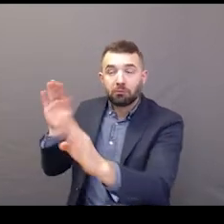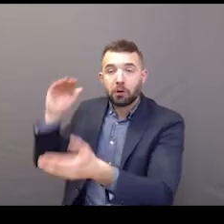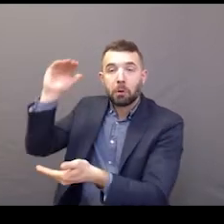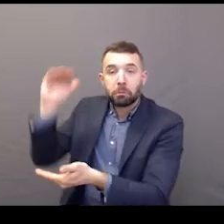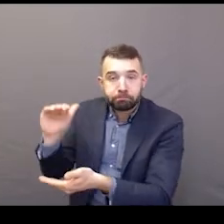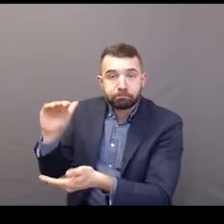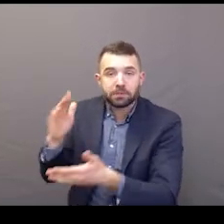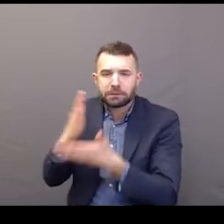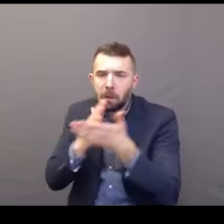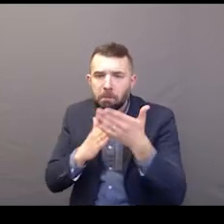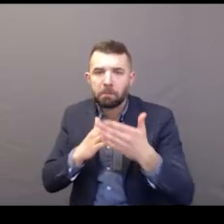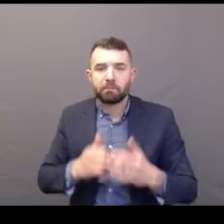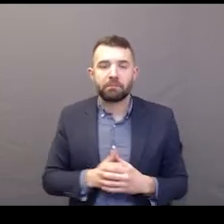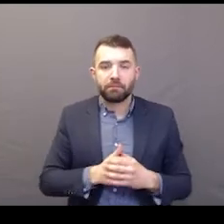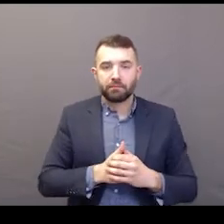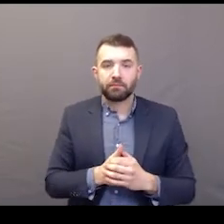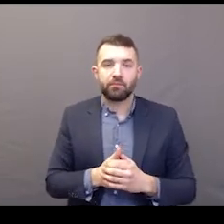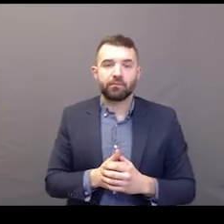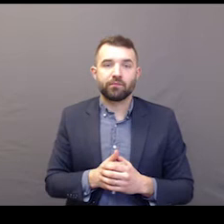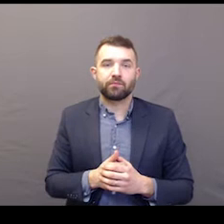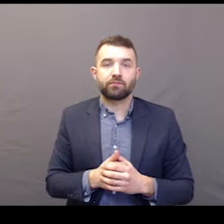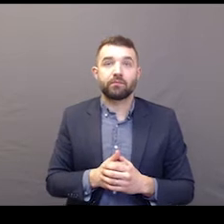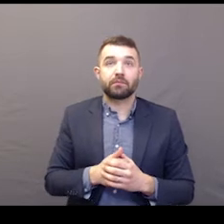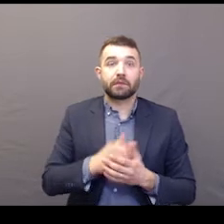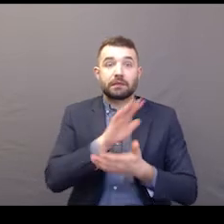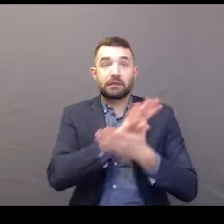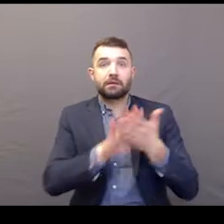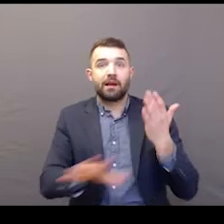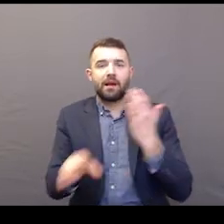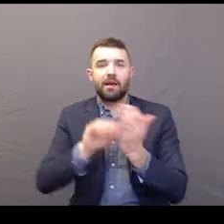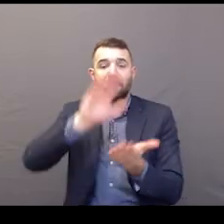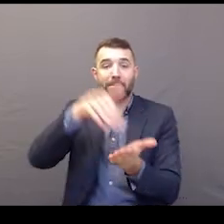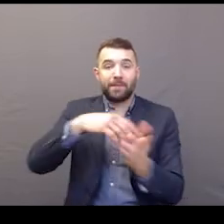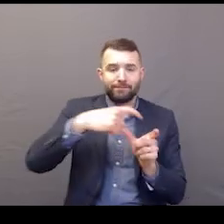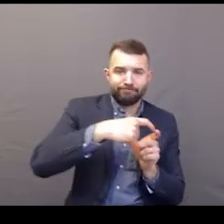Our design also proposes a new median in Lake Forest Park where there is currently a two way